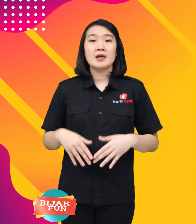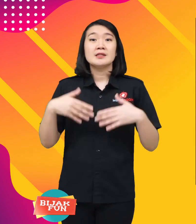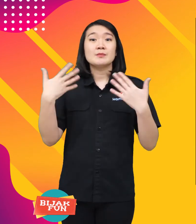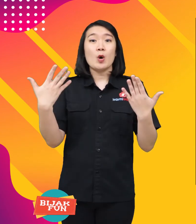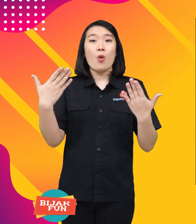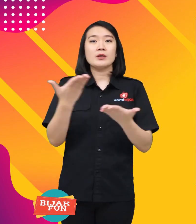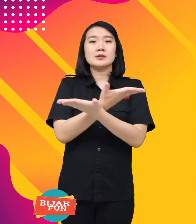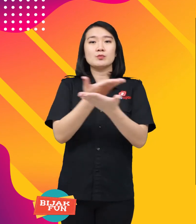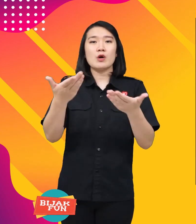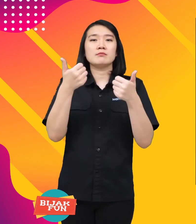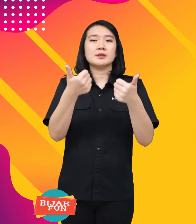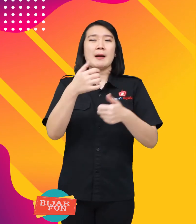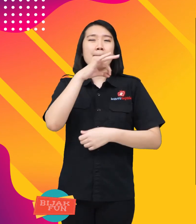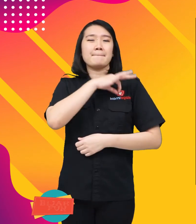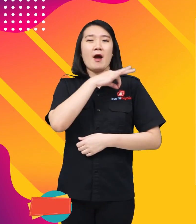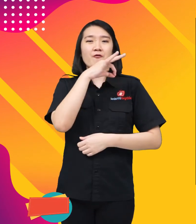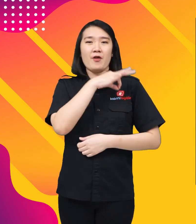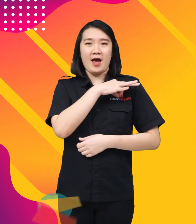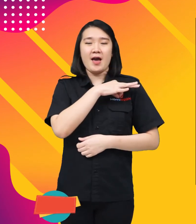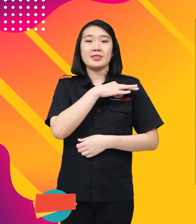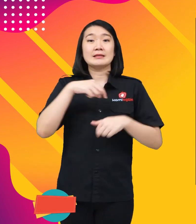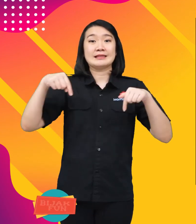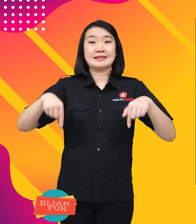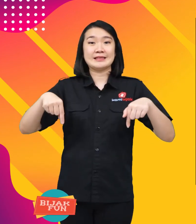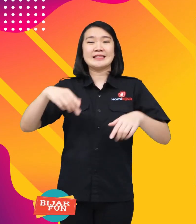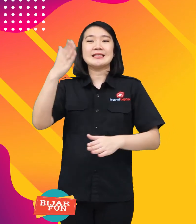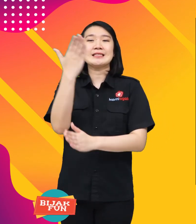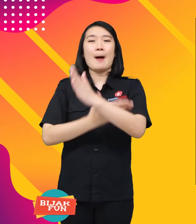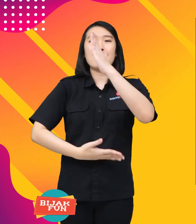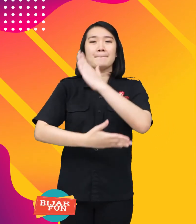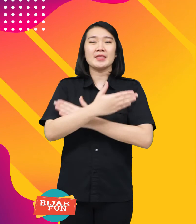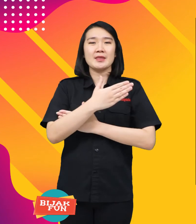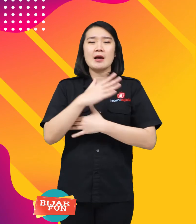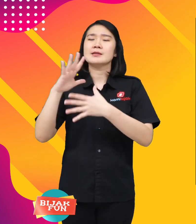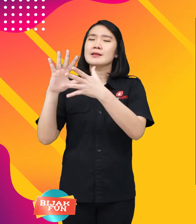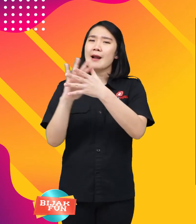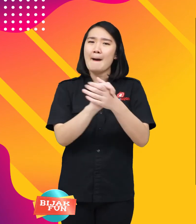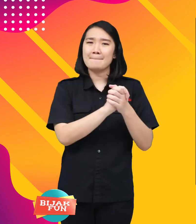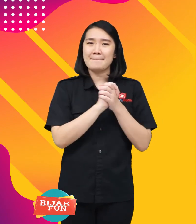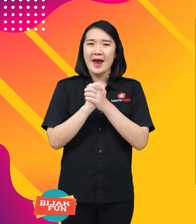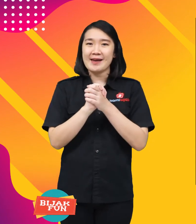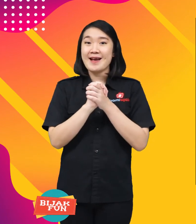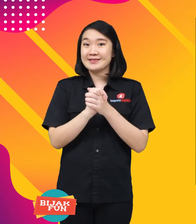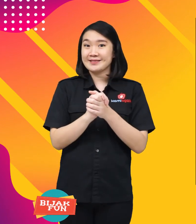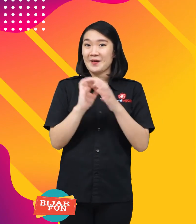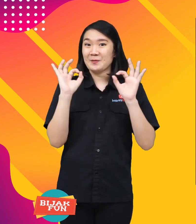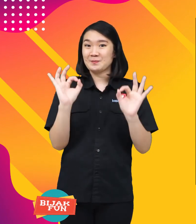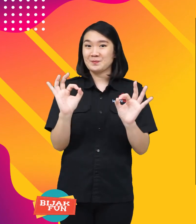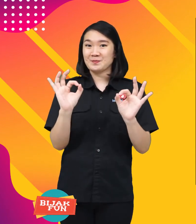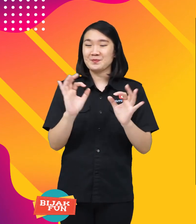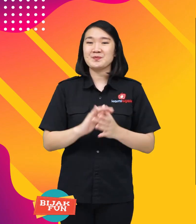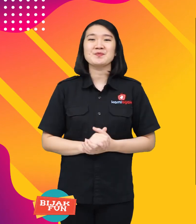Hopefully useful for all, Disabilities Peace Ajalah okay.